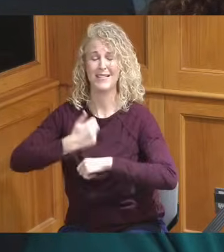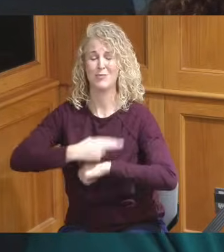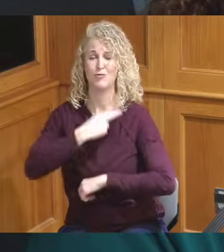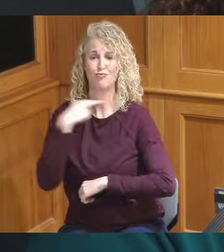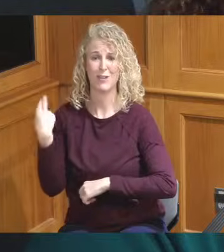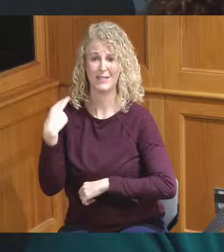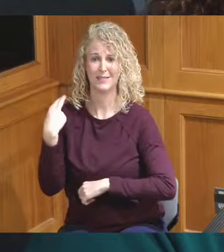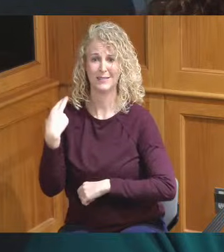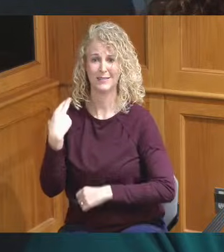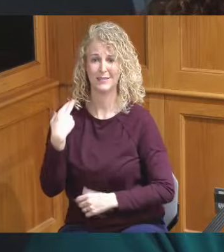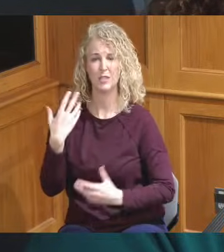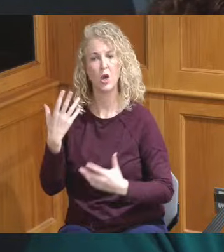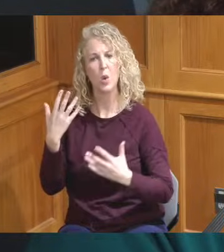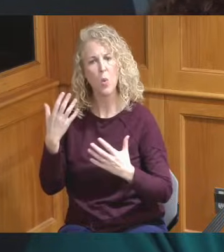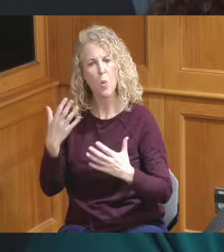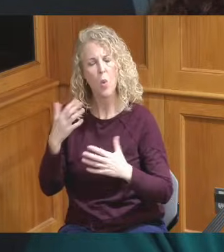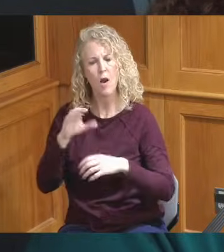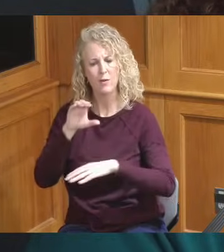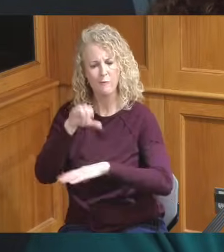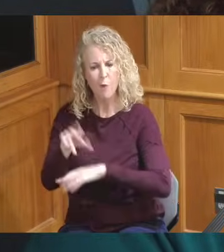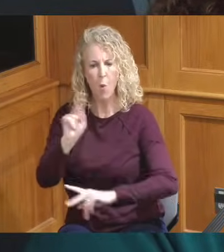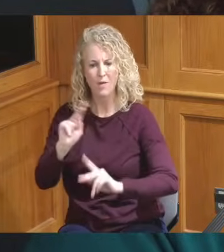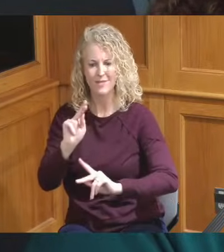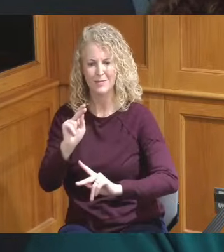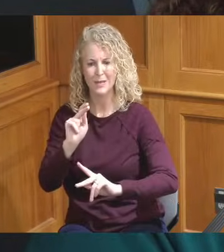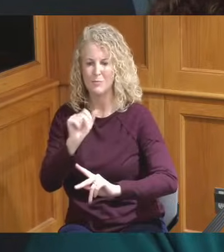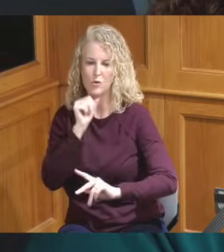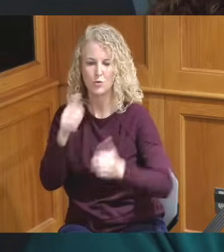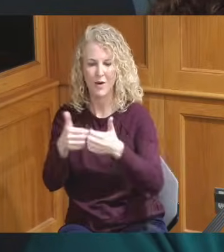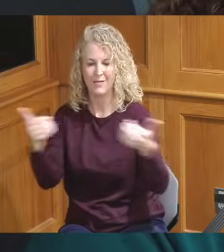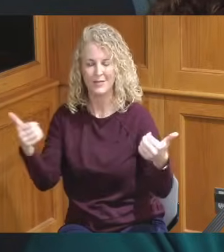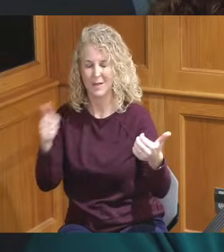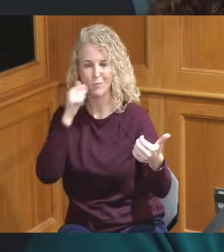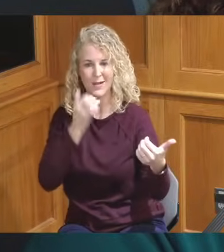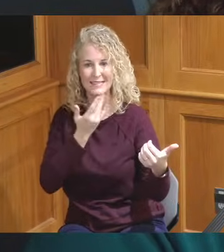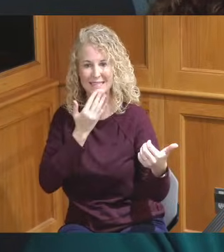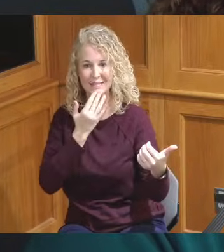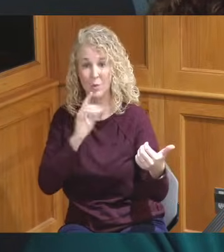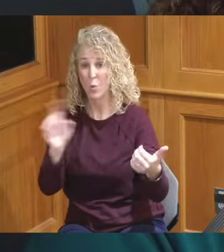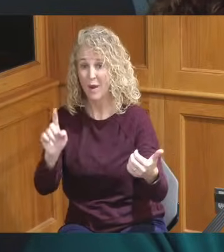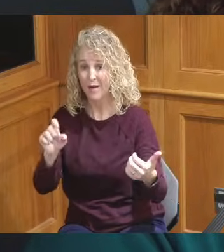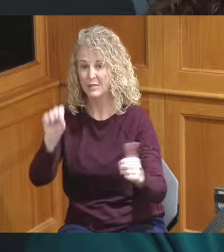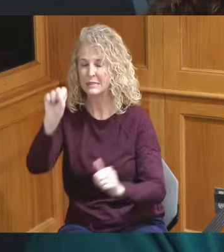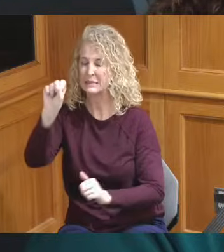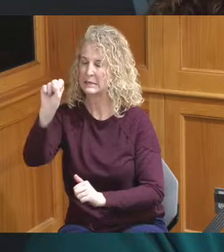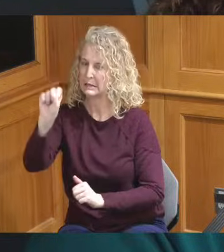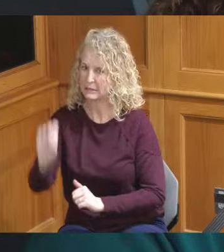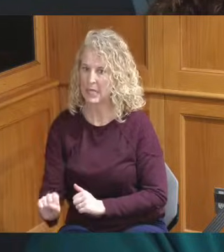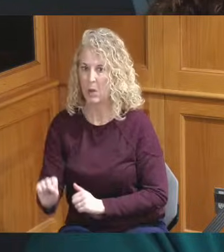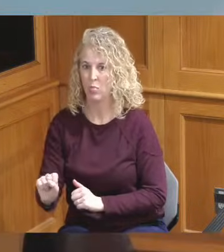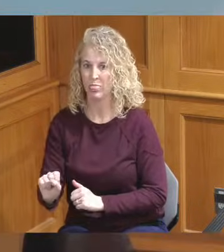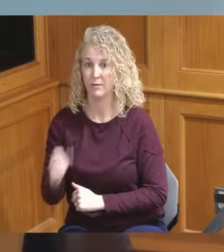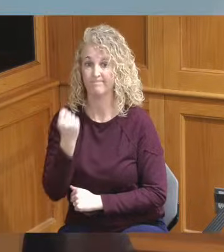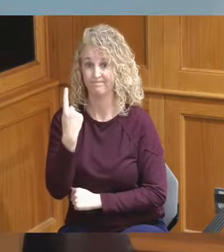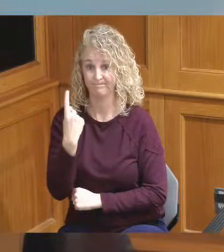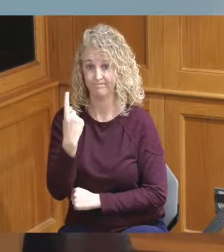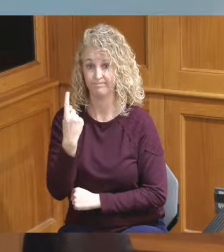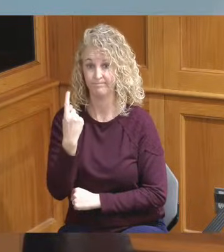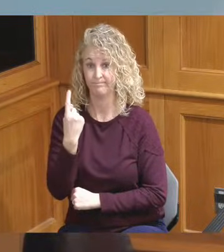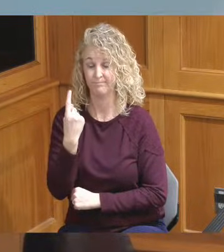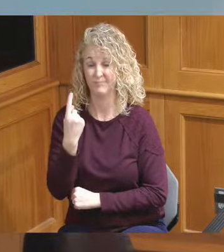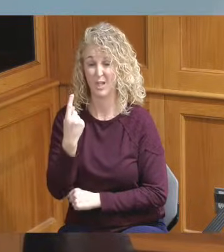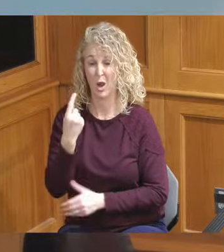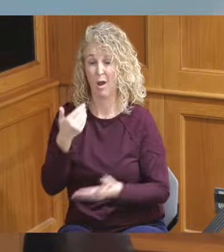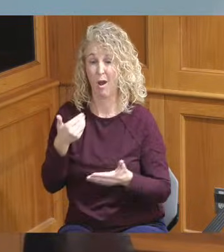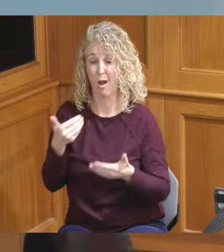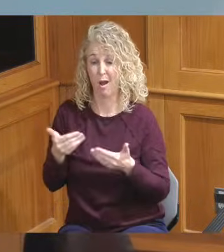enforce desegregation laws across the deep south. Whereas, after nearly losing her life